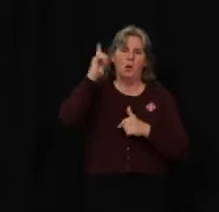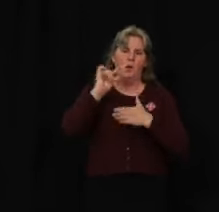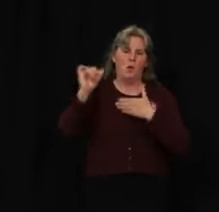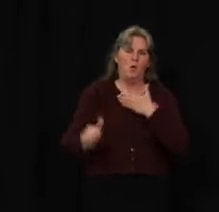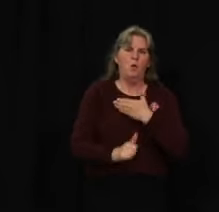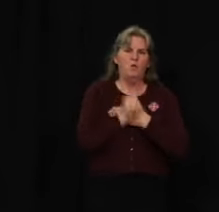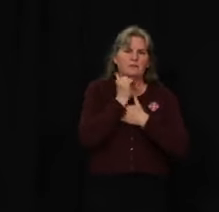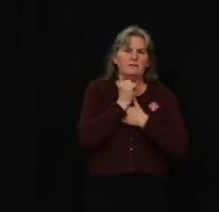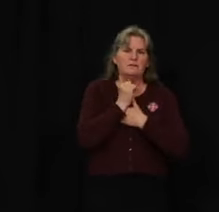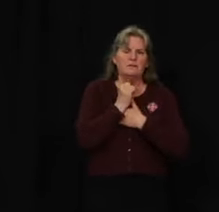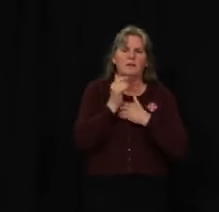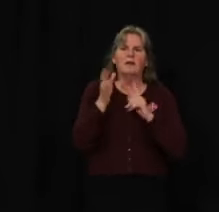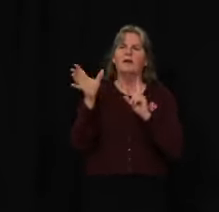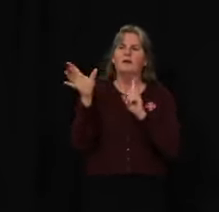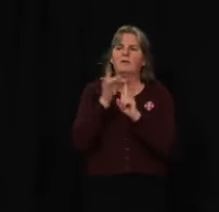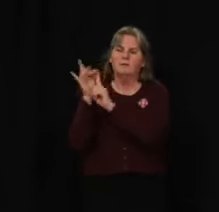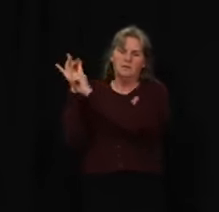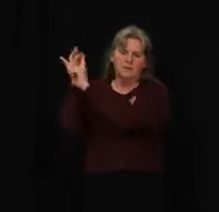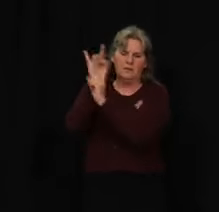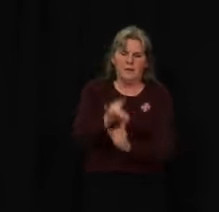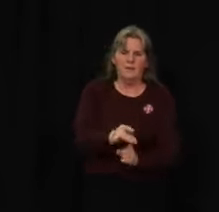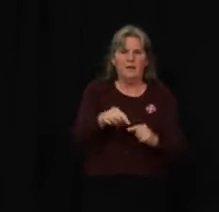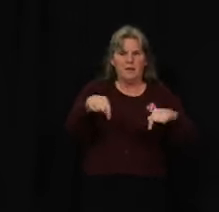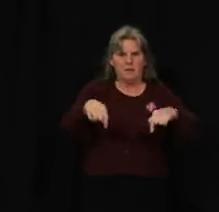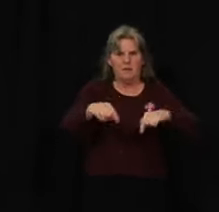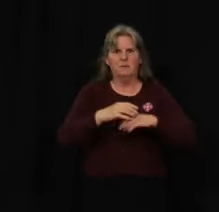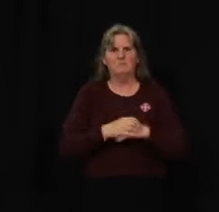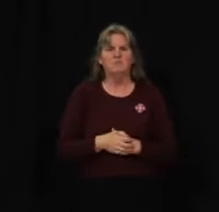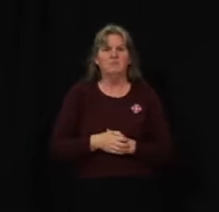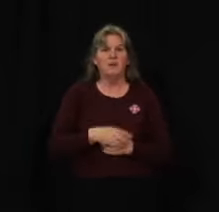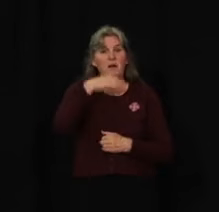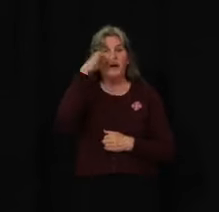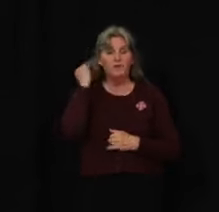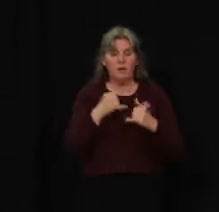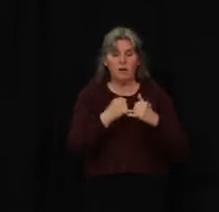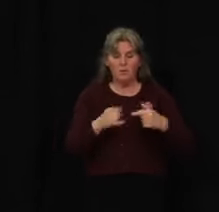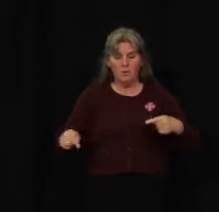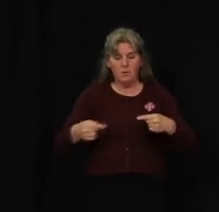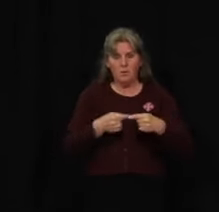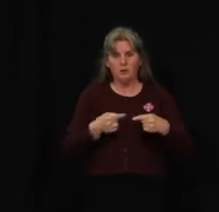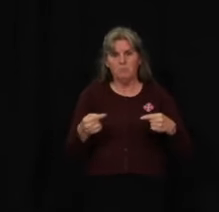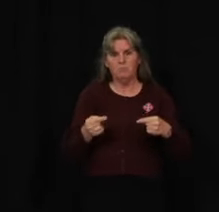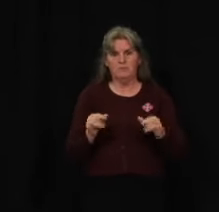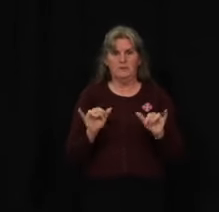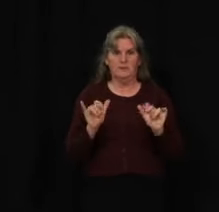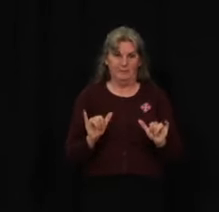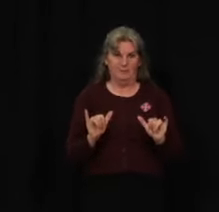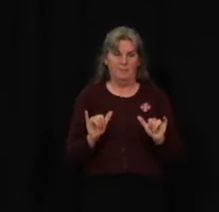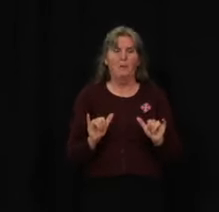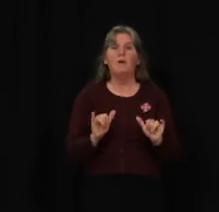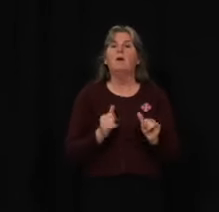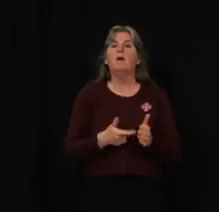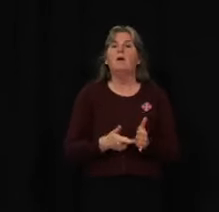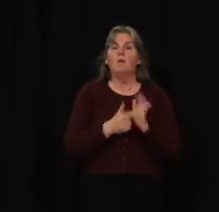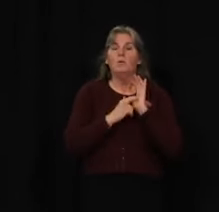down. Our borders will remain closed except for critical and essential workers, returning